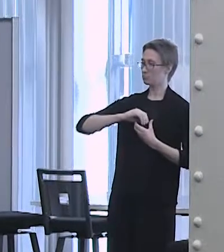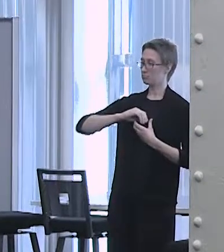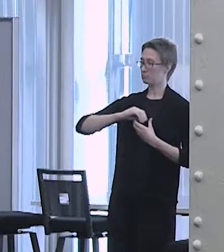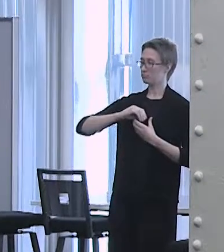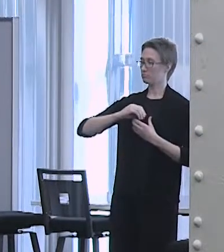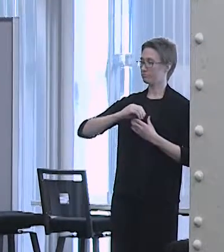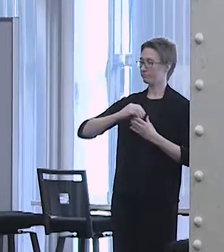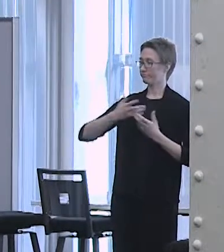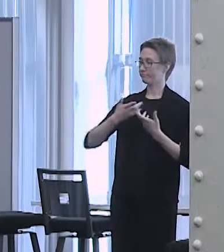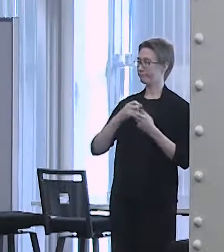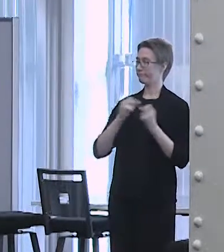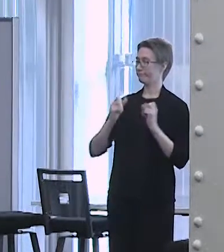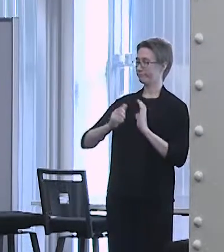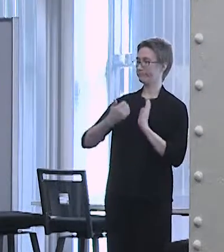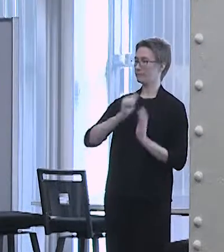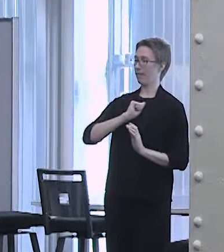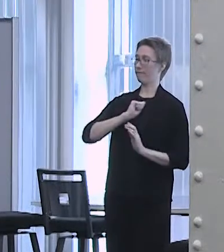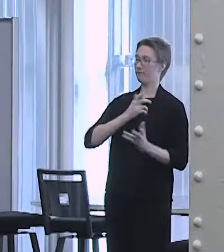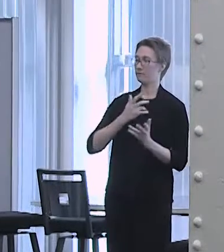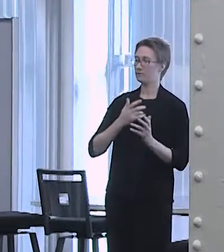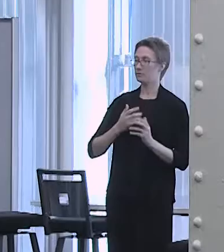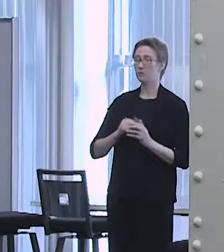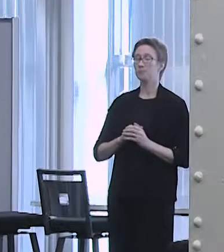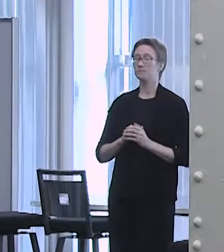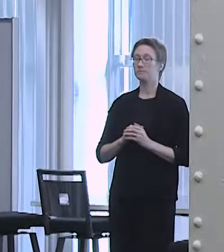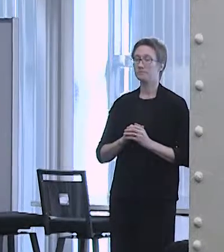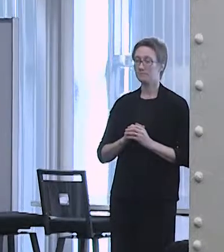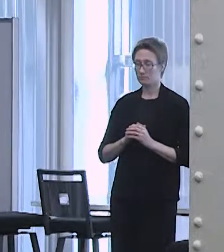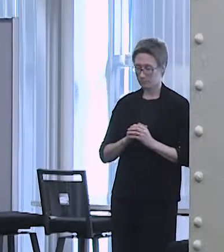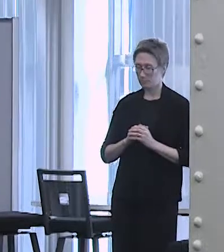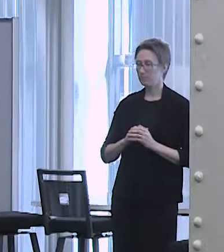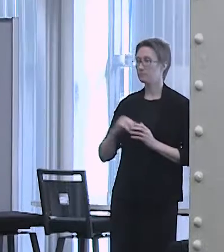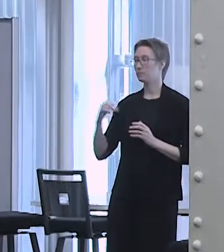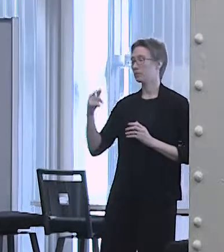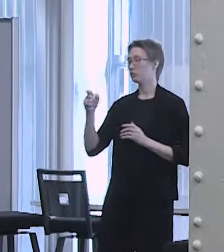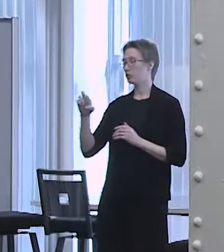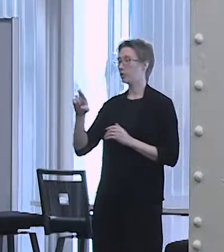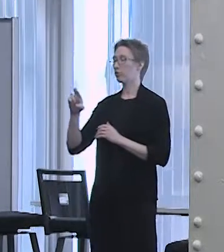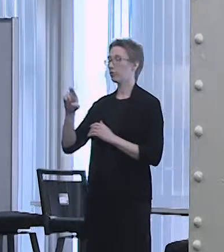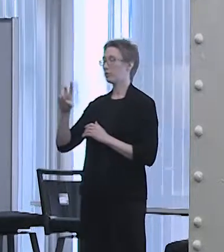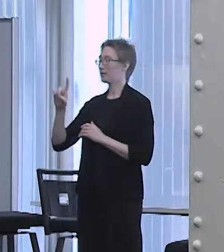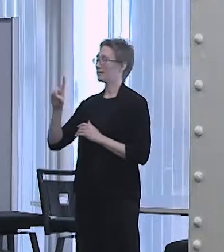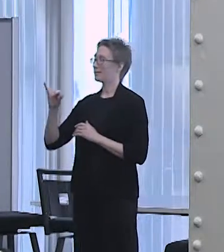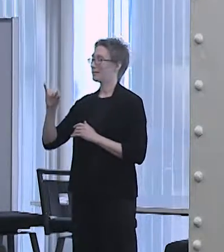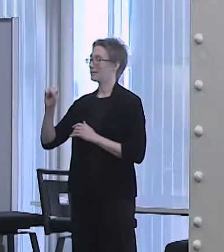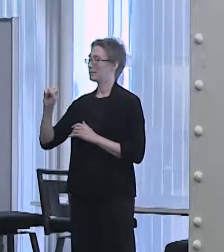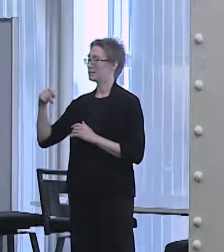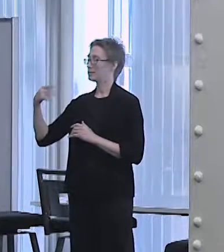So gender dysphoria, that feeling of not rightness, an asynchrony about your body,